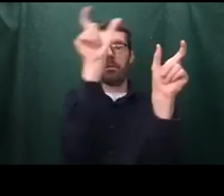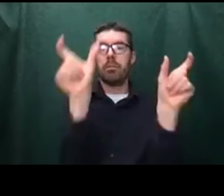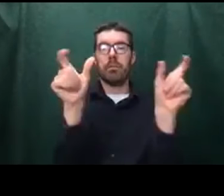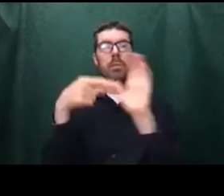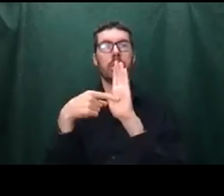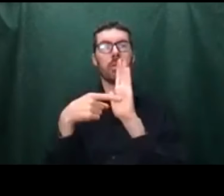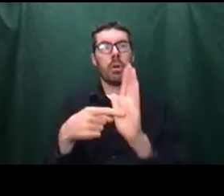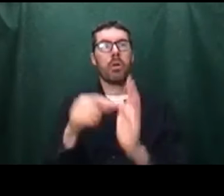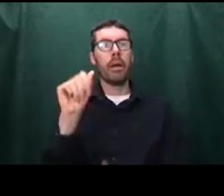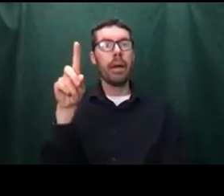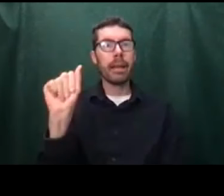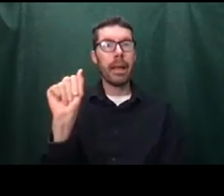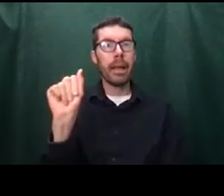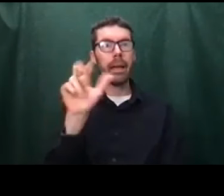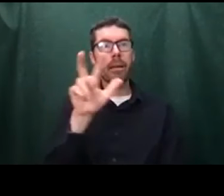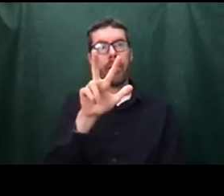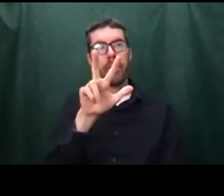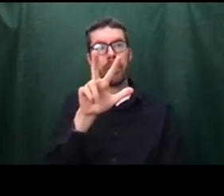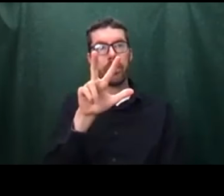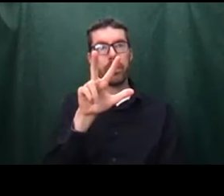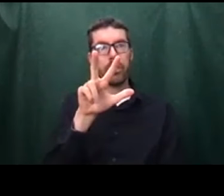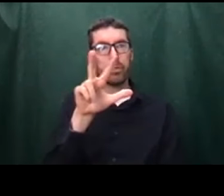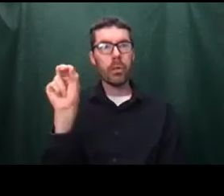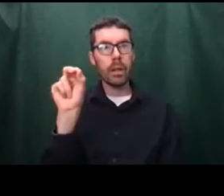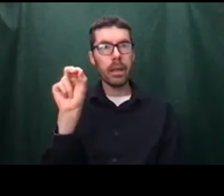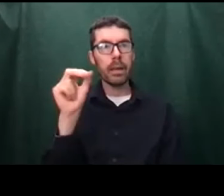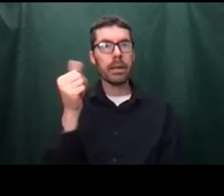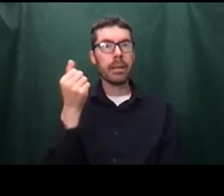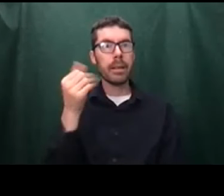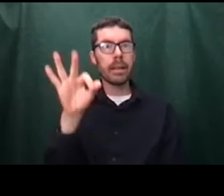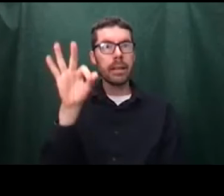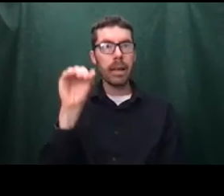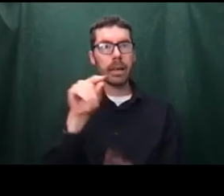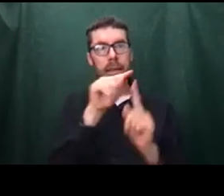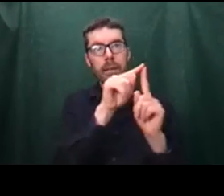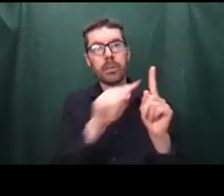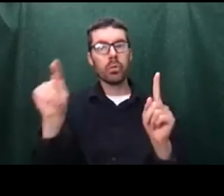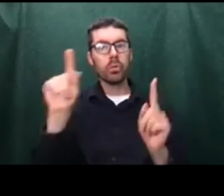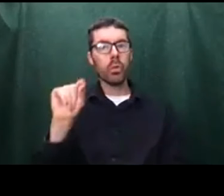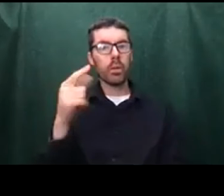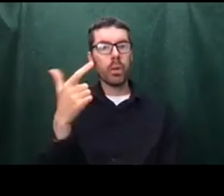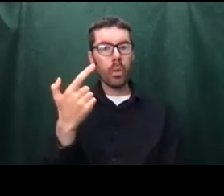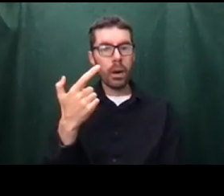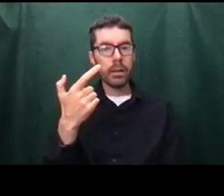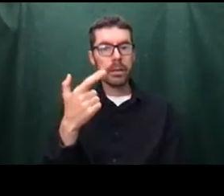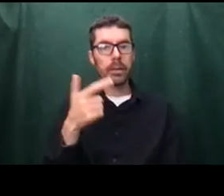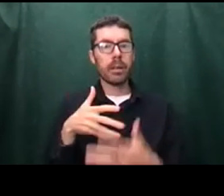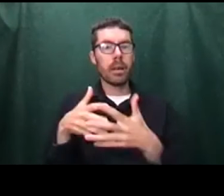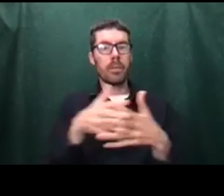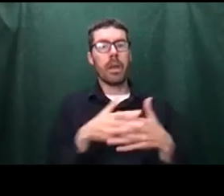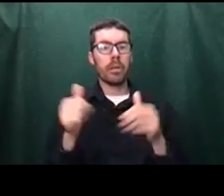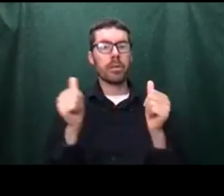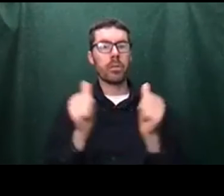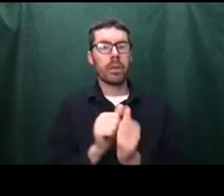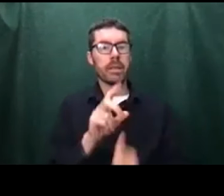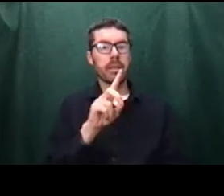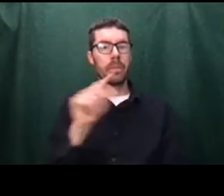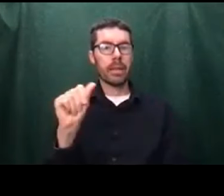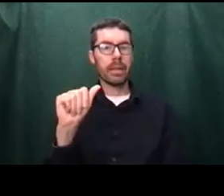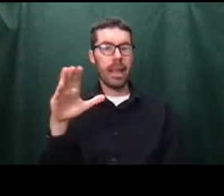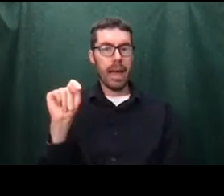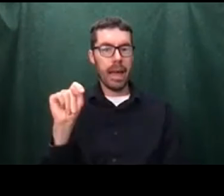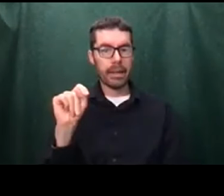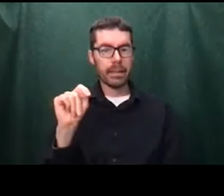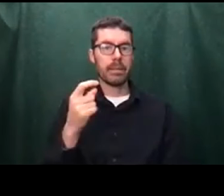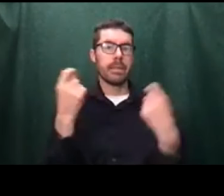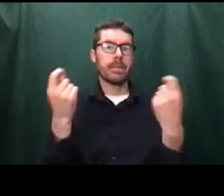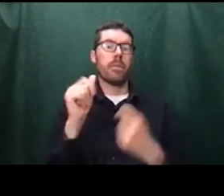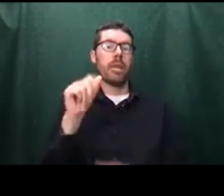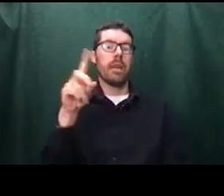ADA 30 1990 to 2021 Americans with Disabilities Act celebrate the ADA. So that's what we're